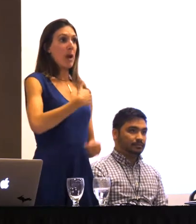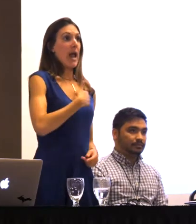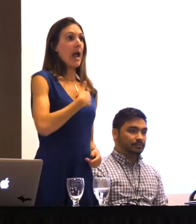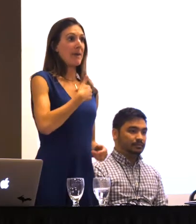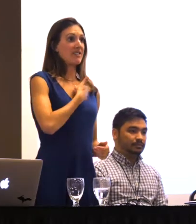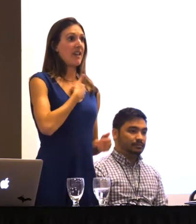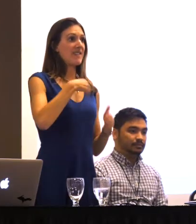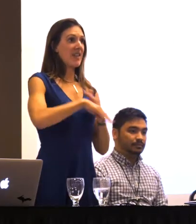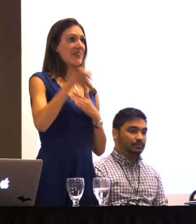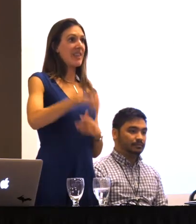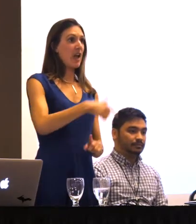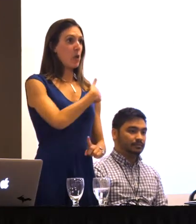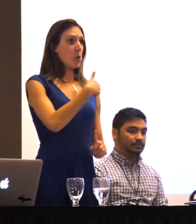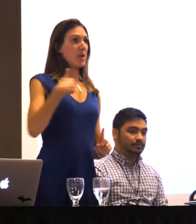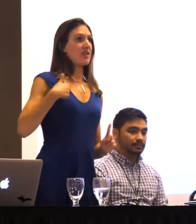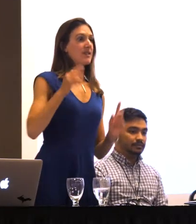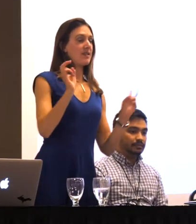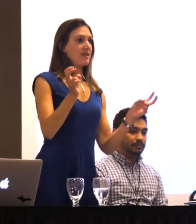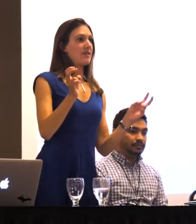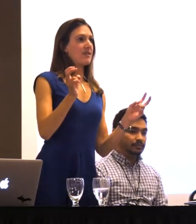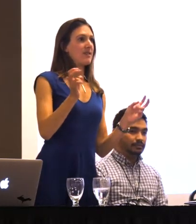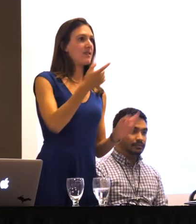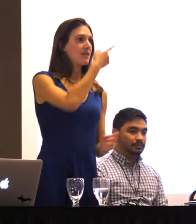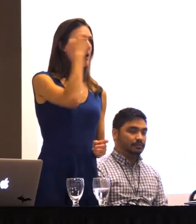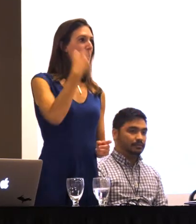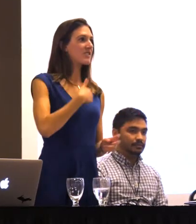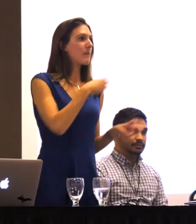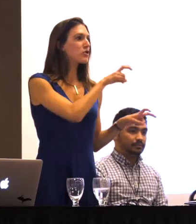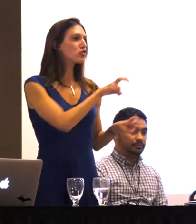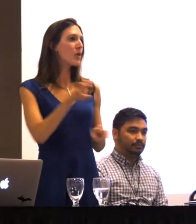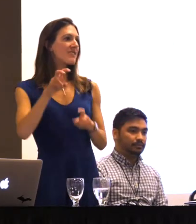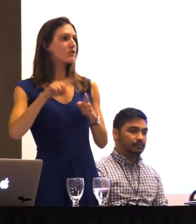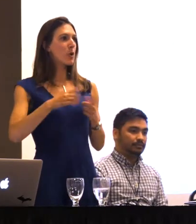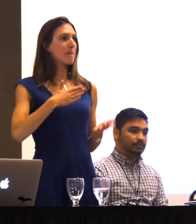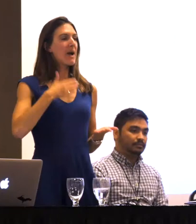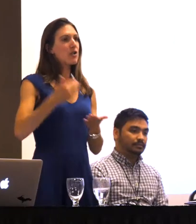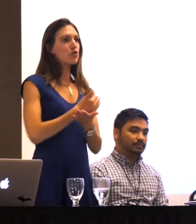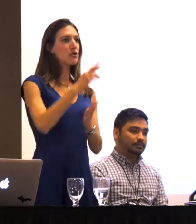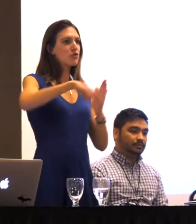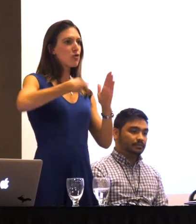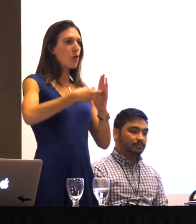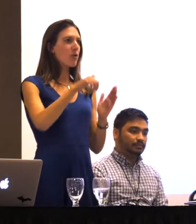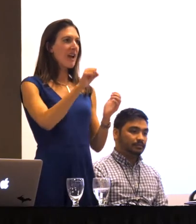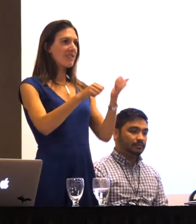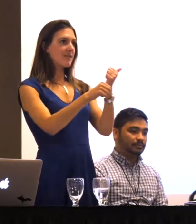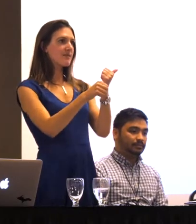I include myself in that “we” because I am